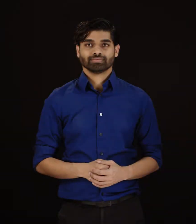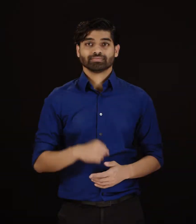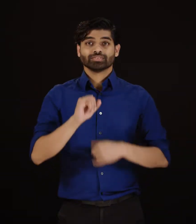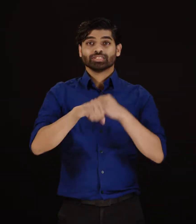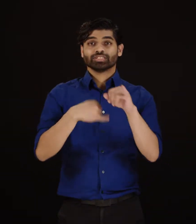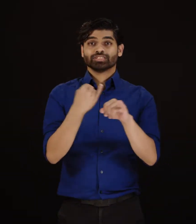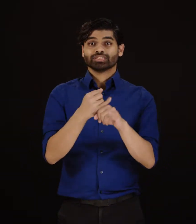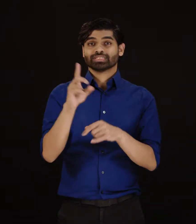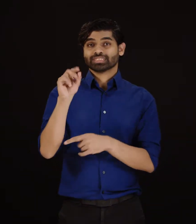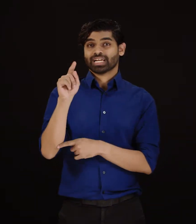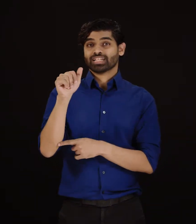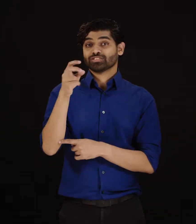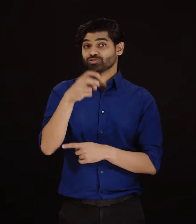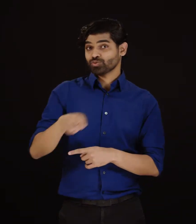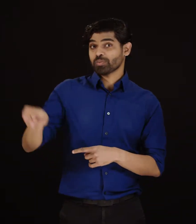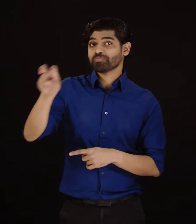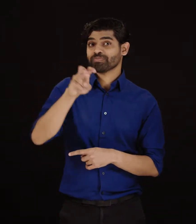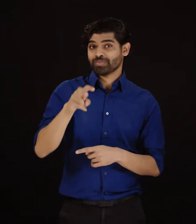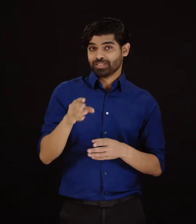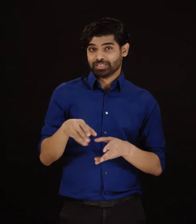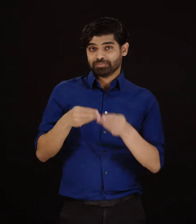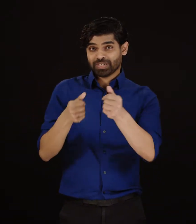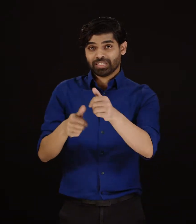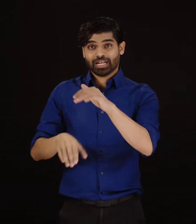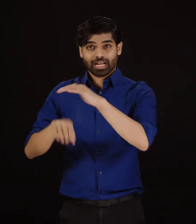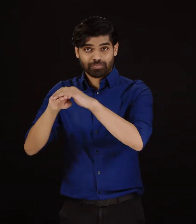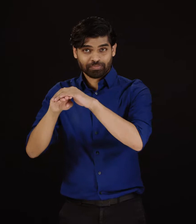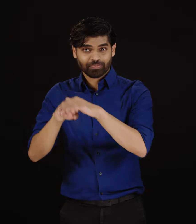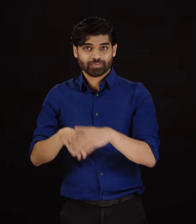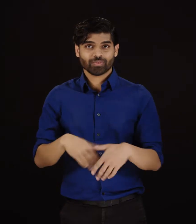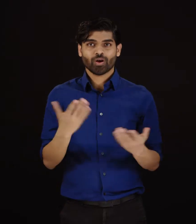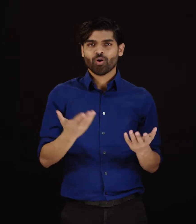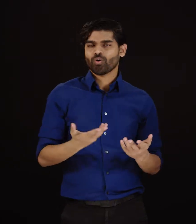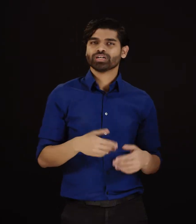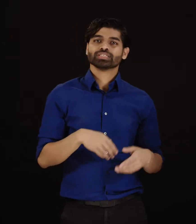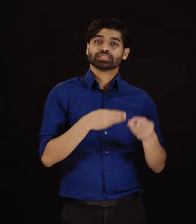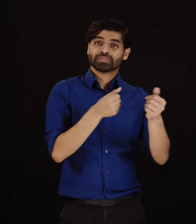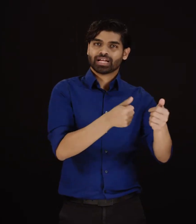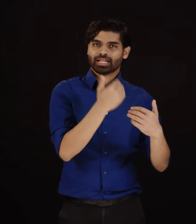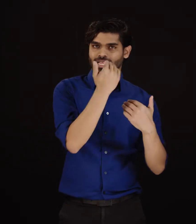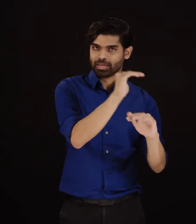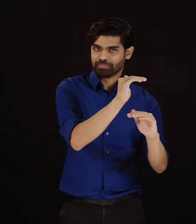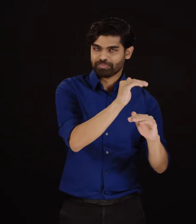An International Data Roaming Spending Cap, or Spending Limit, is applied to a